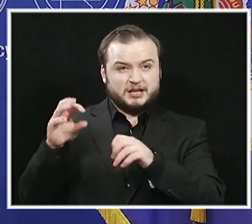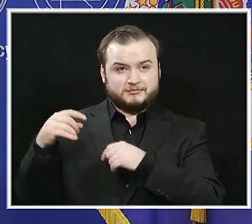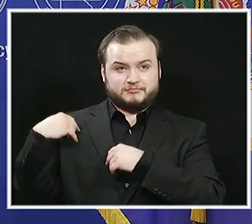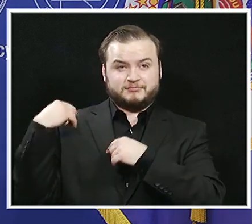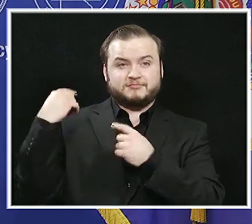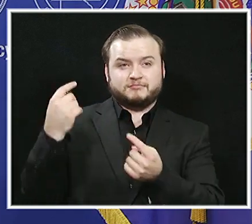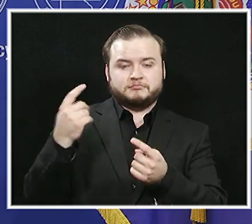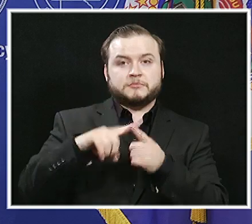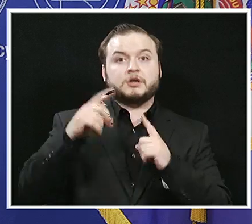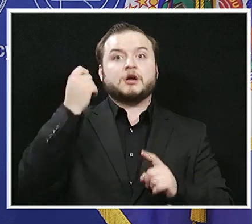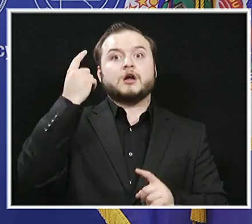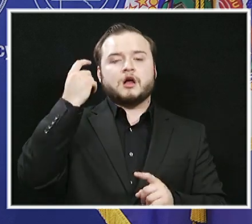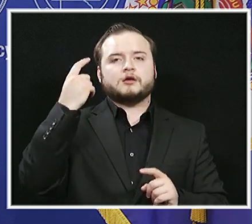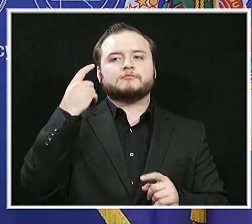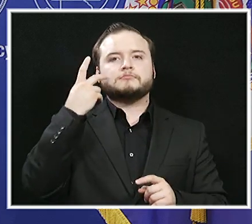give folks an update on unemployment numbers.